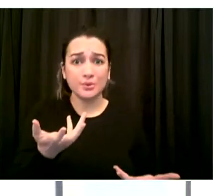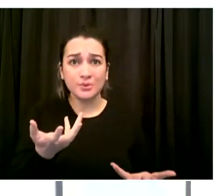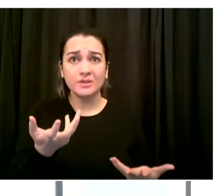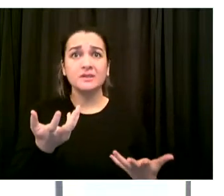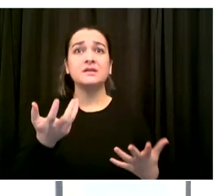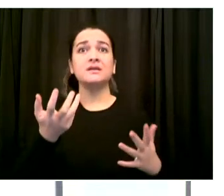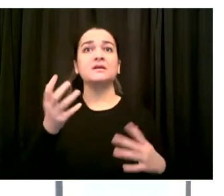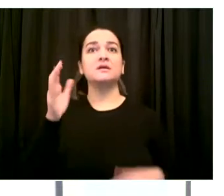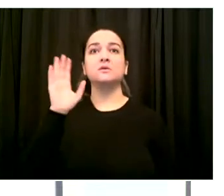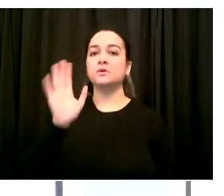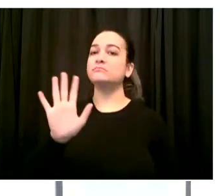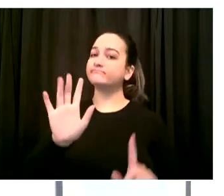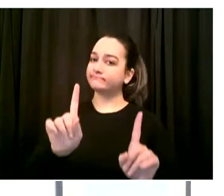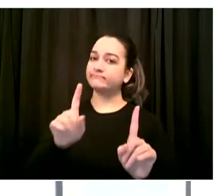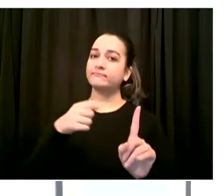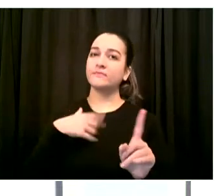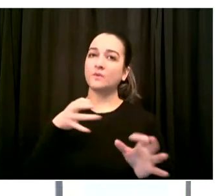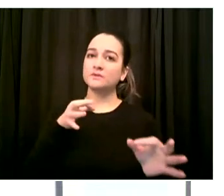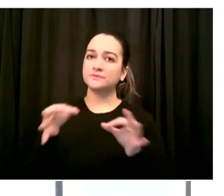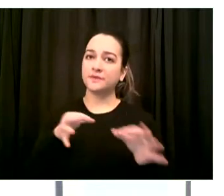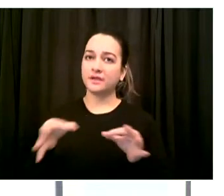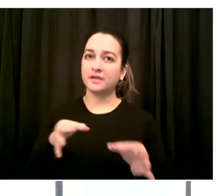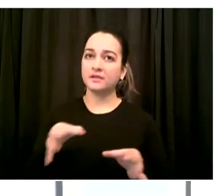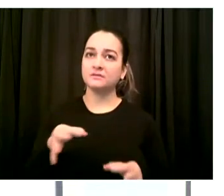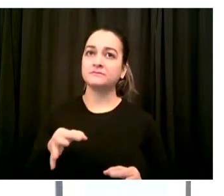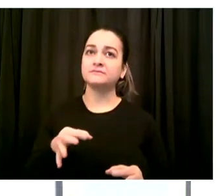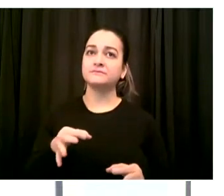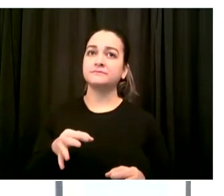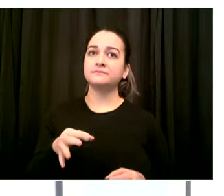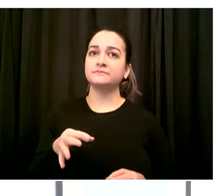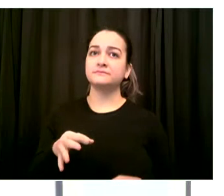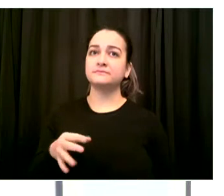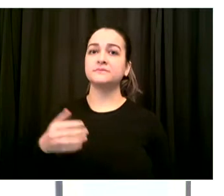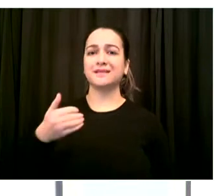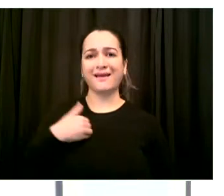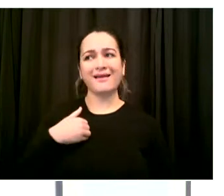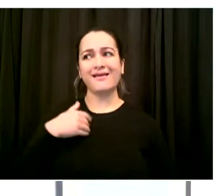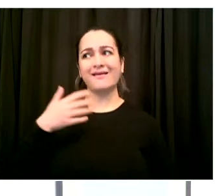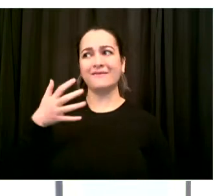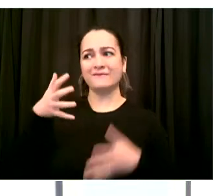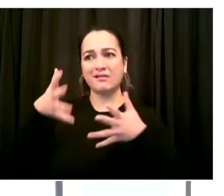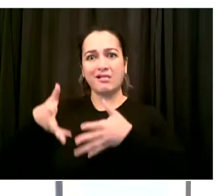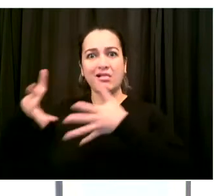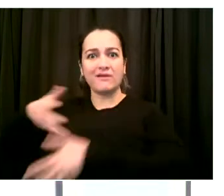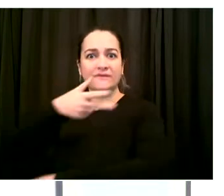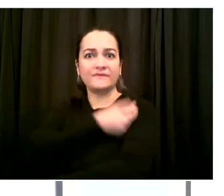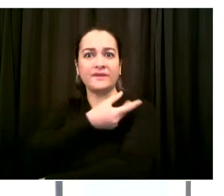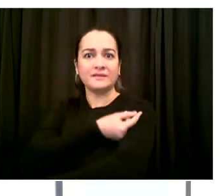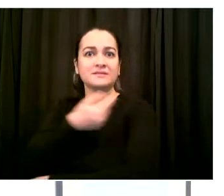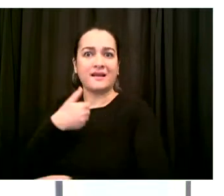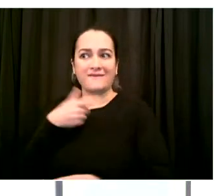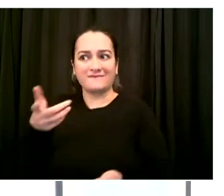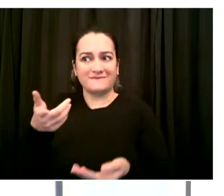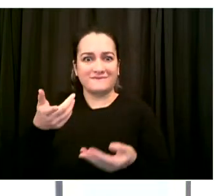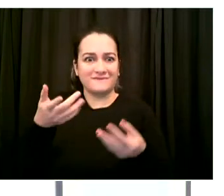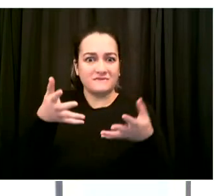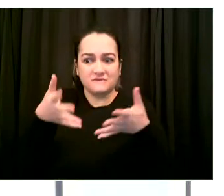IN VIALS, NUMBER TWO, RARE CIRCUMSTANCE